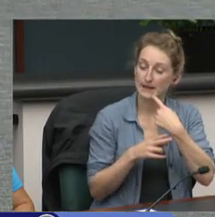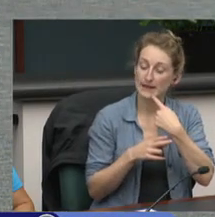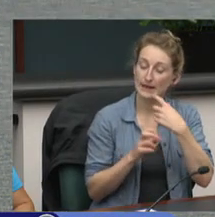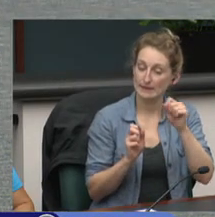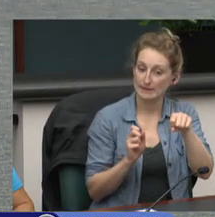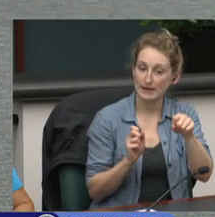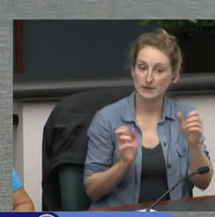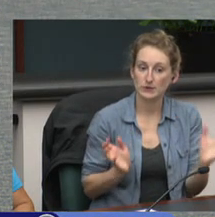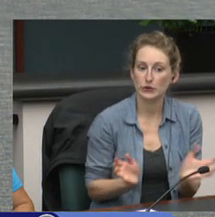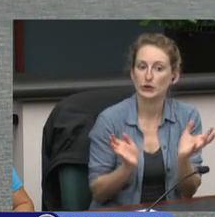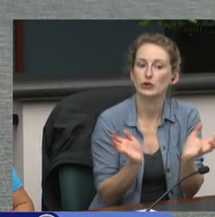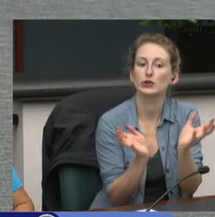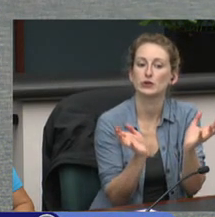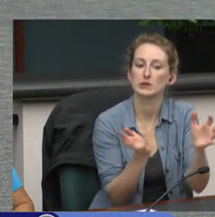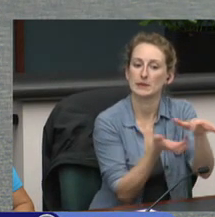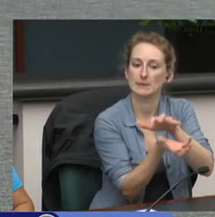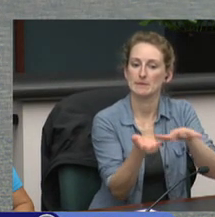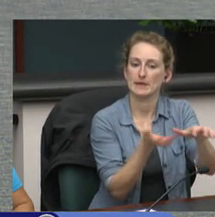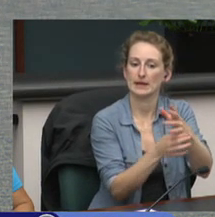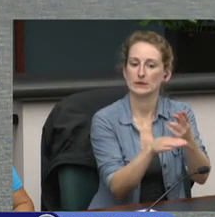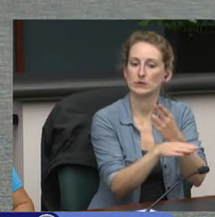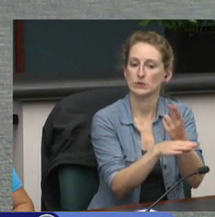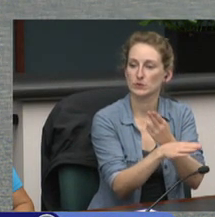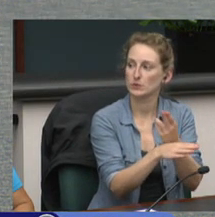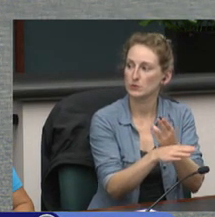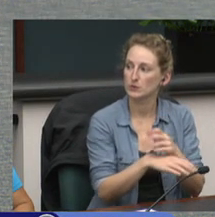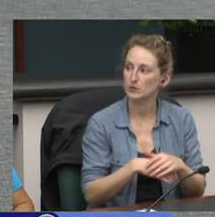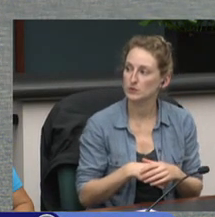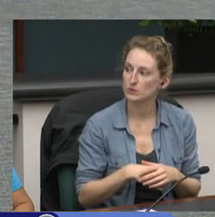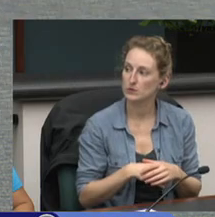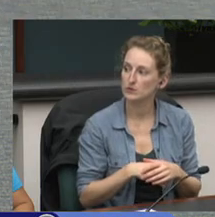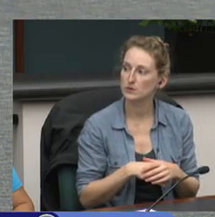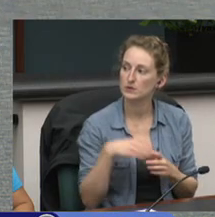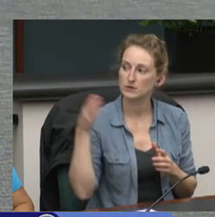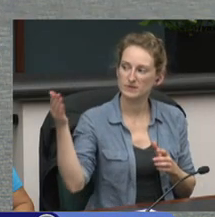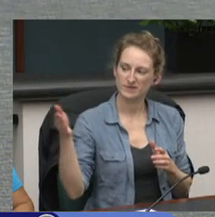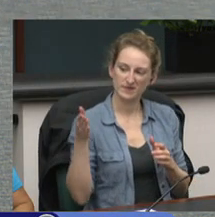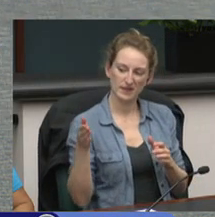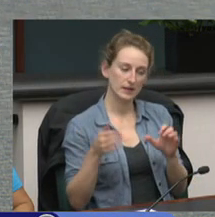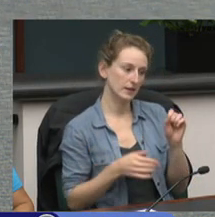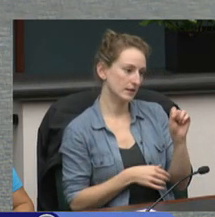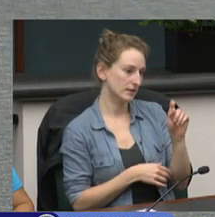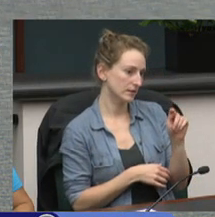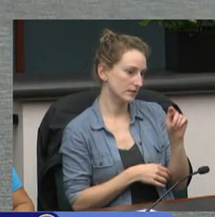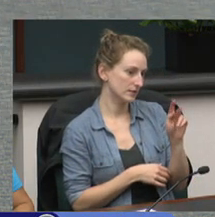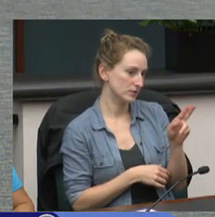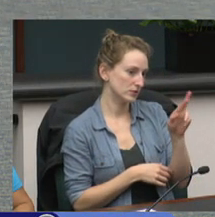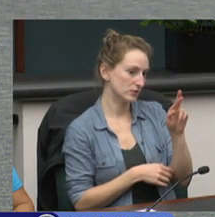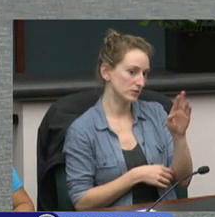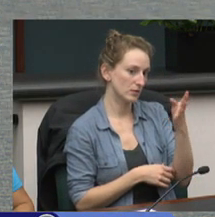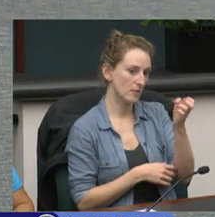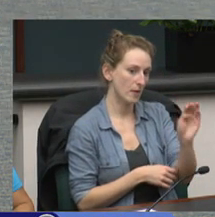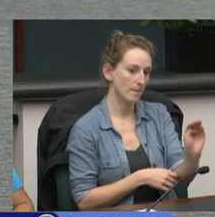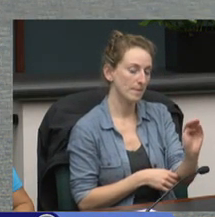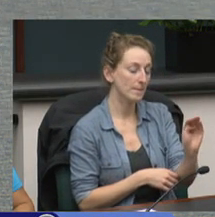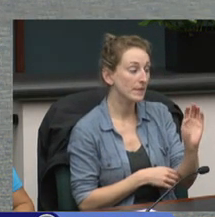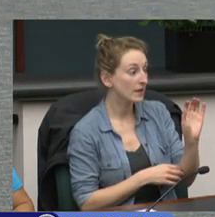we're on yes council mr. Bowman are those notes still considered and